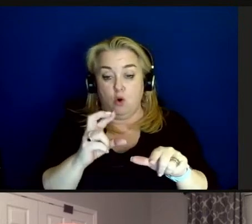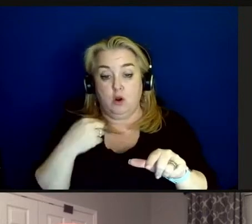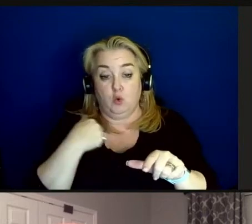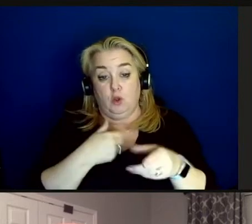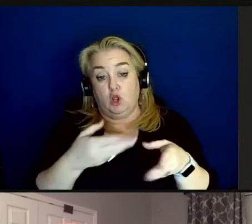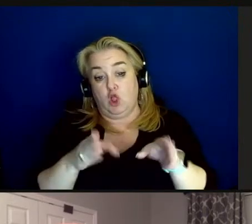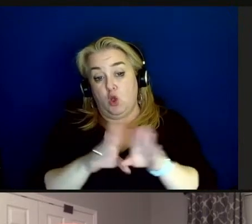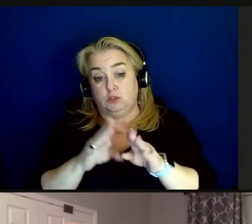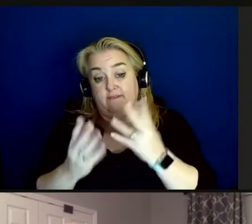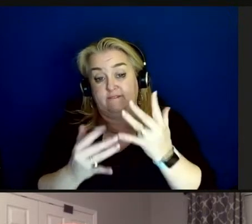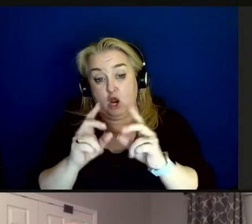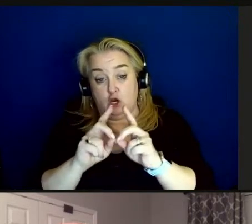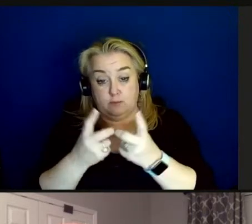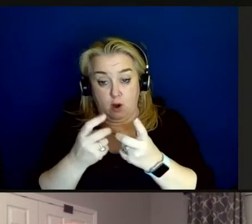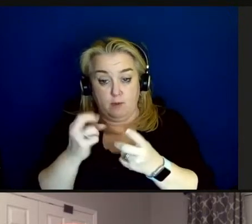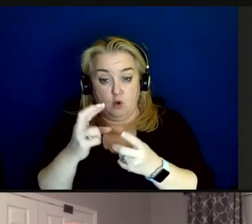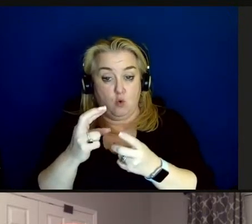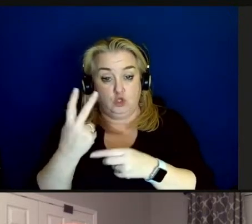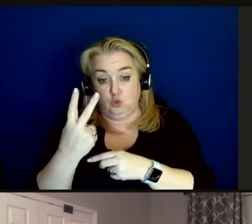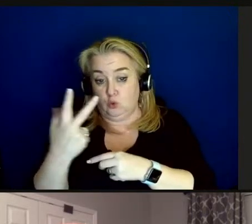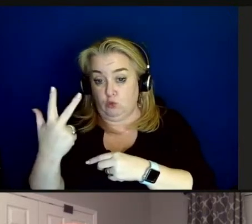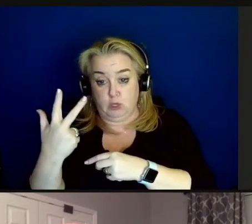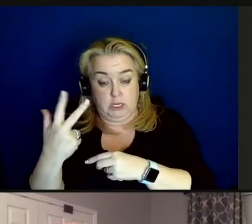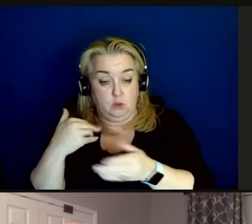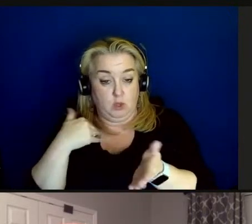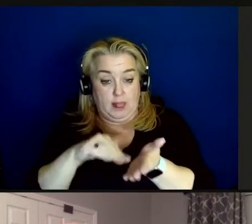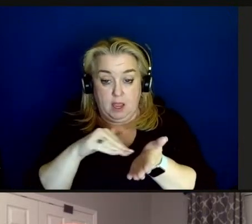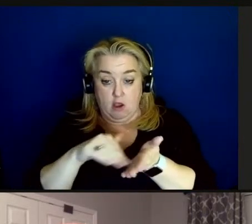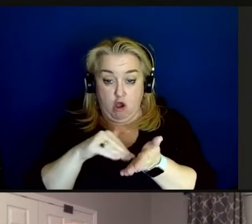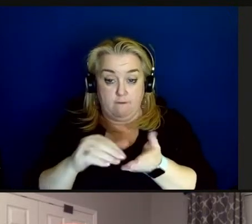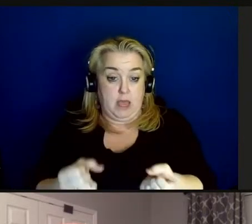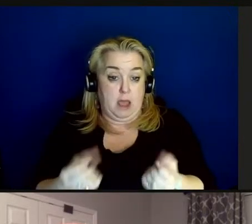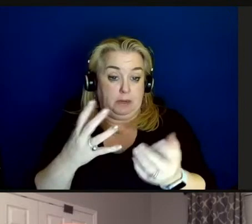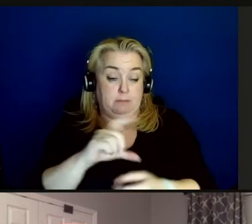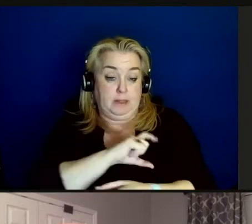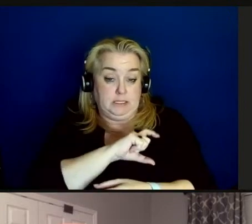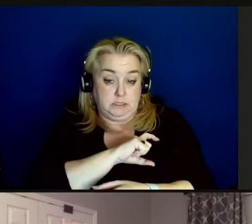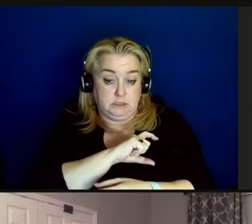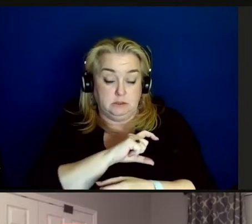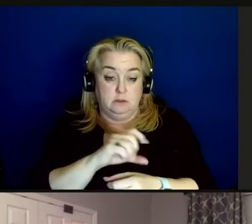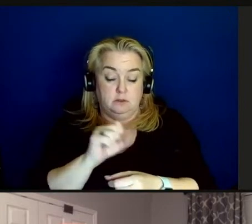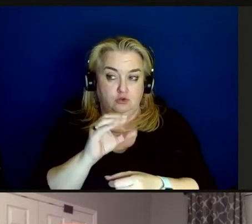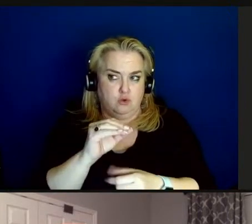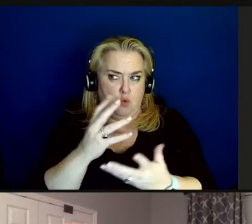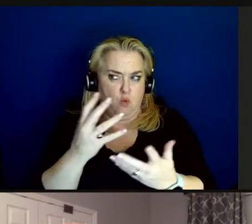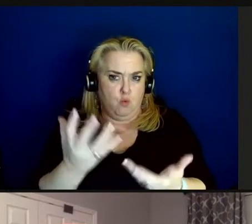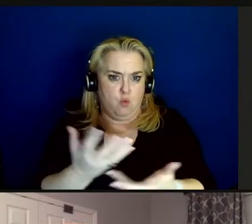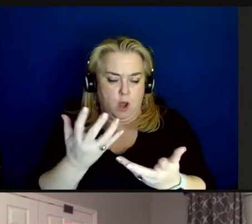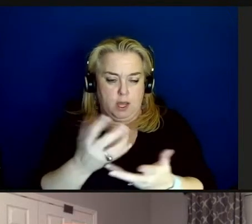CONVERSATIONS ARE WE HAVING WHERE WE CLOSED IN THE LIBRARY?